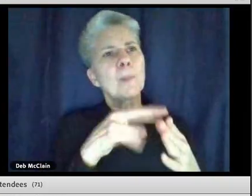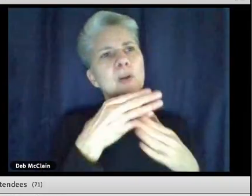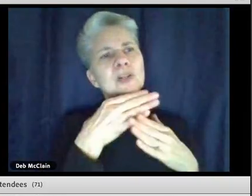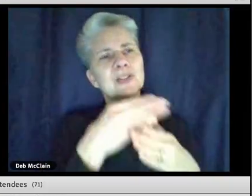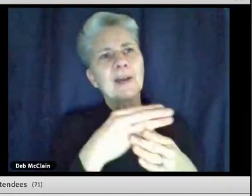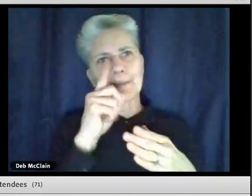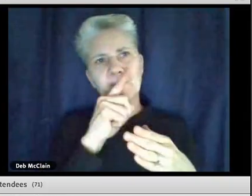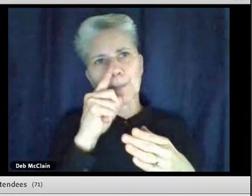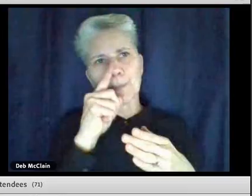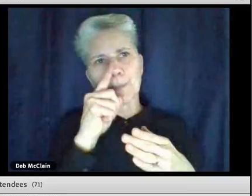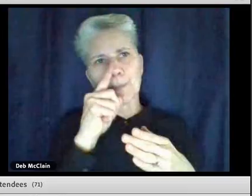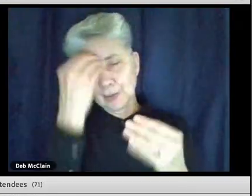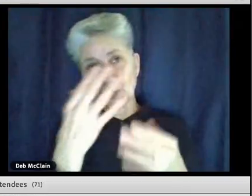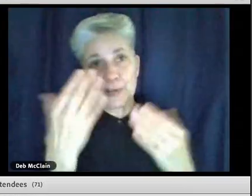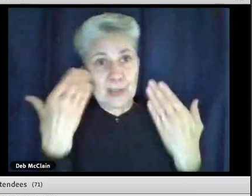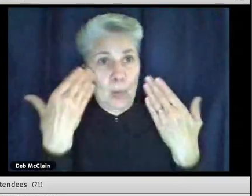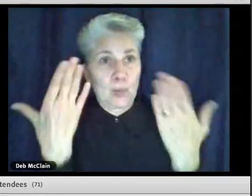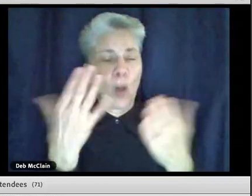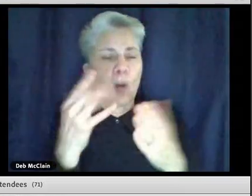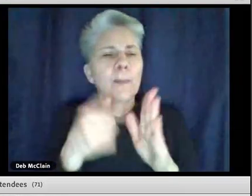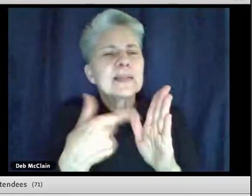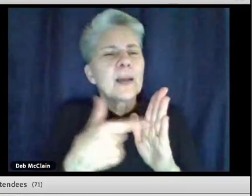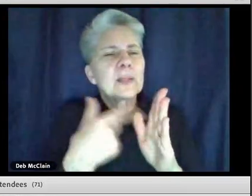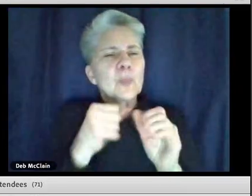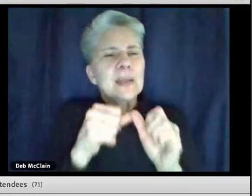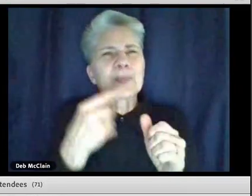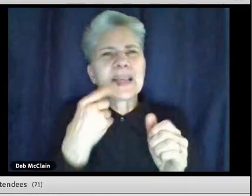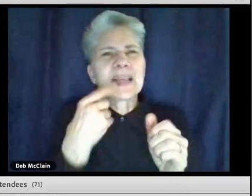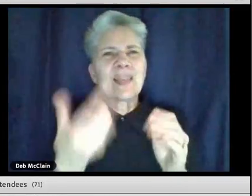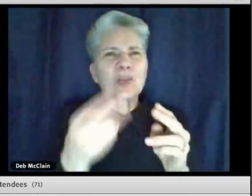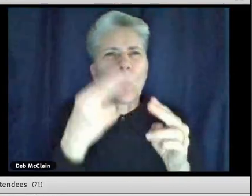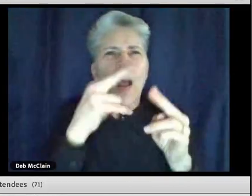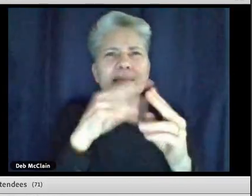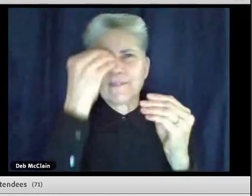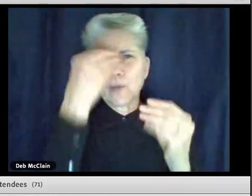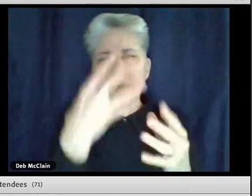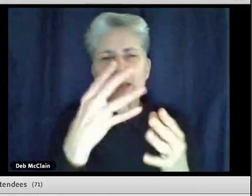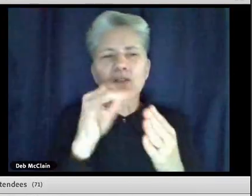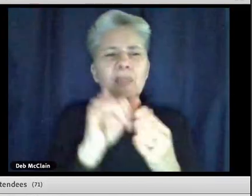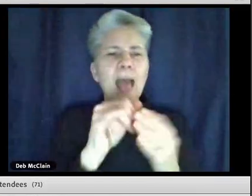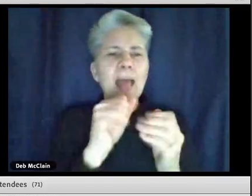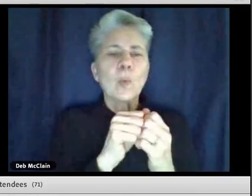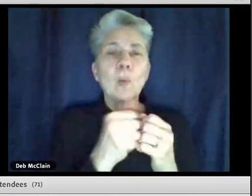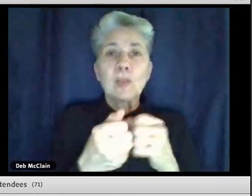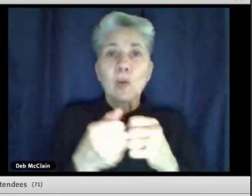and about one in four of them report sharing fabricated news, whether they're aware of it or not, and so that's why I think